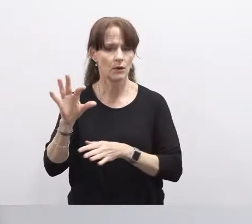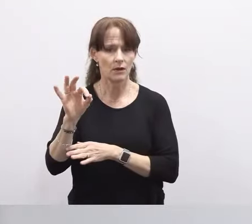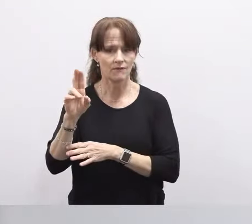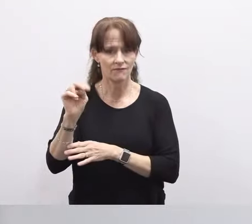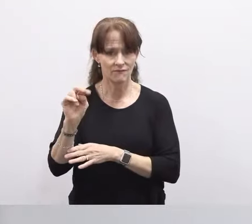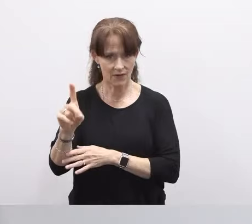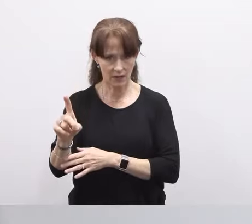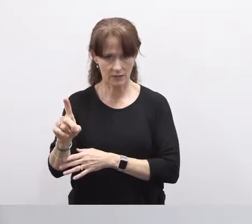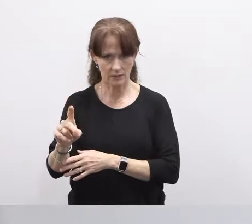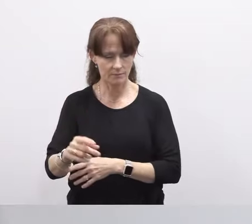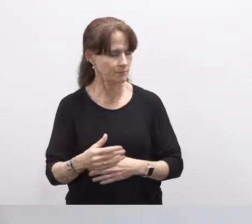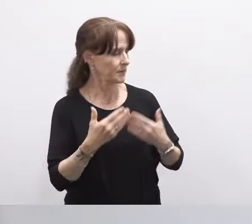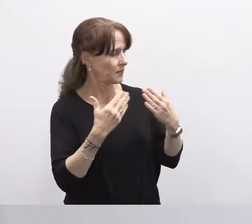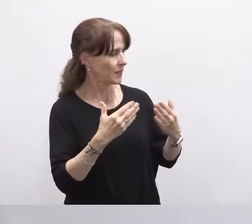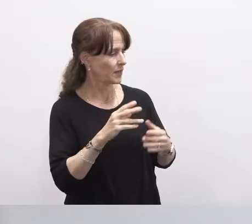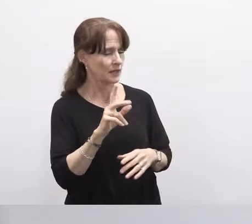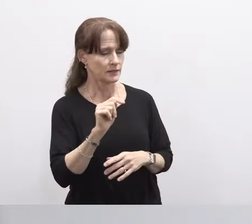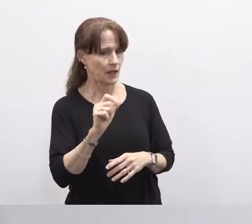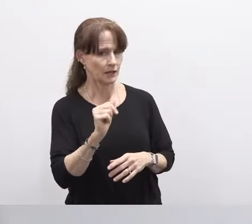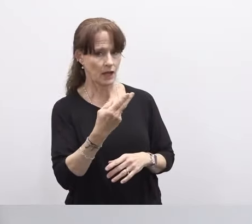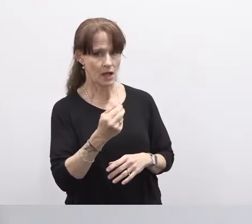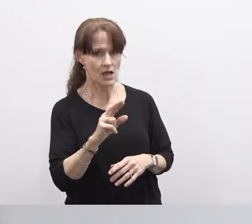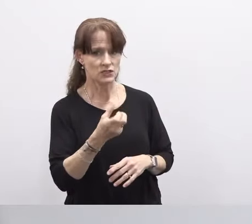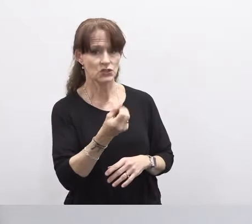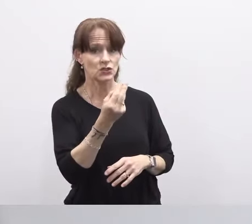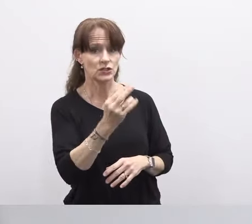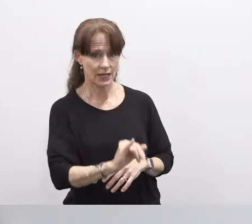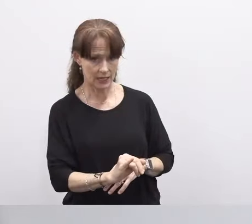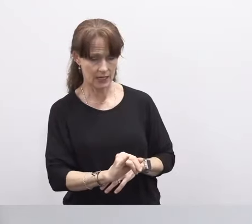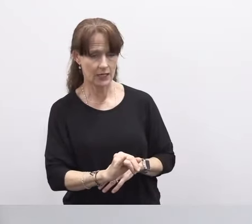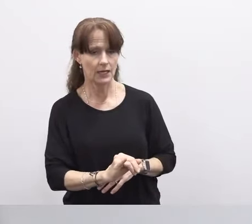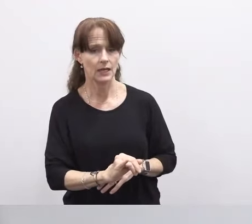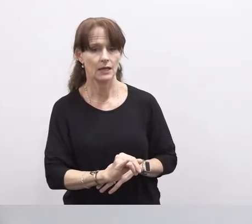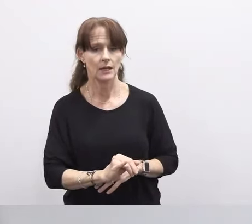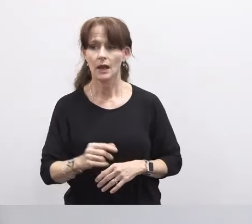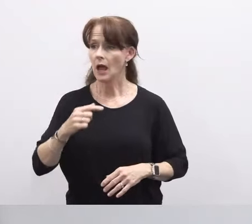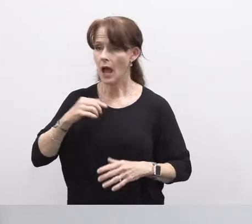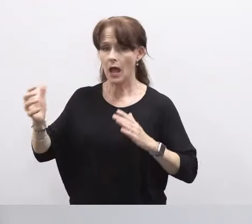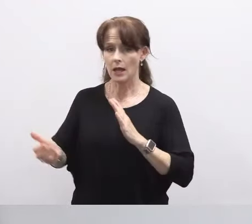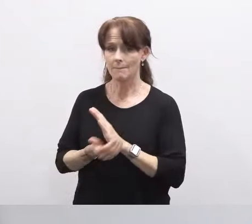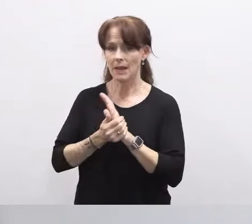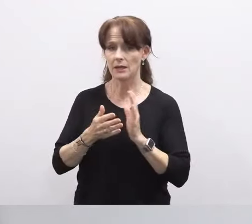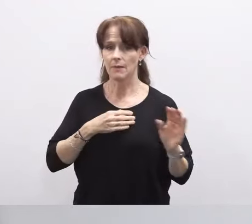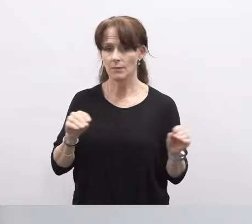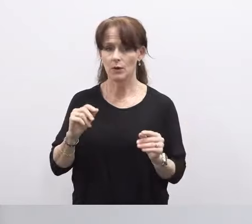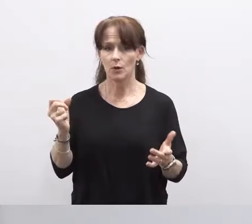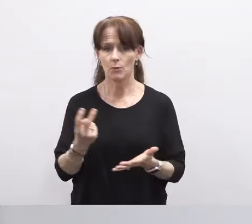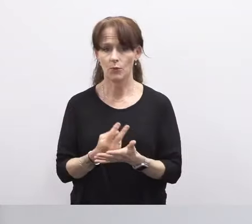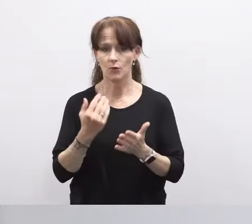Thank you, Ms. Takahashi. So, So I amend my motion to approve the agenda as amended.